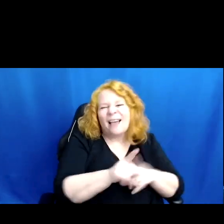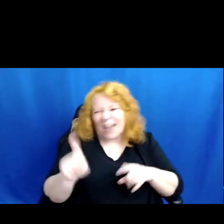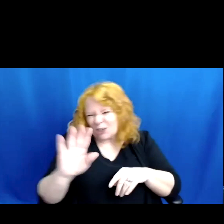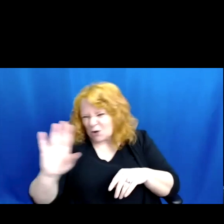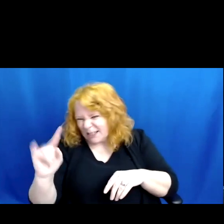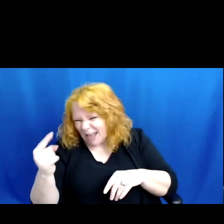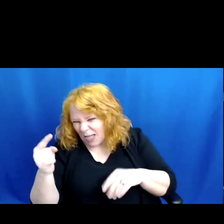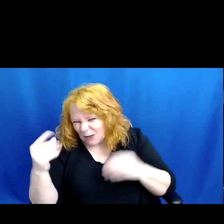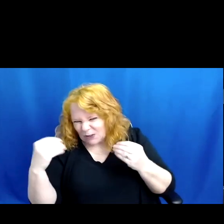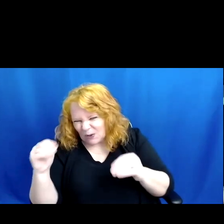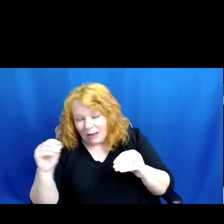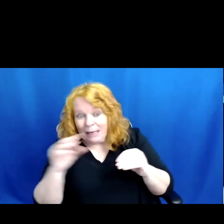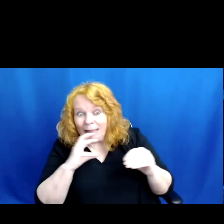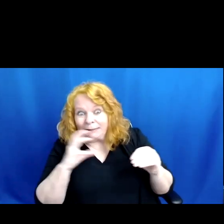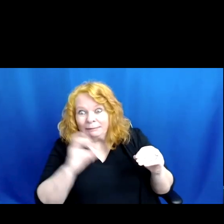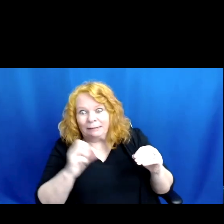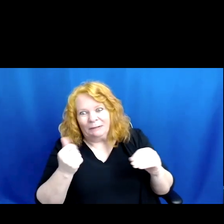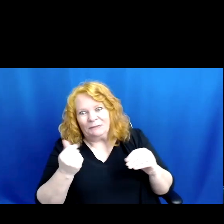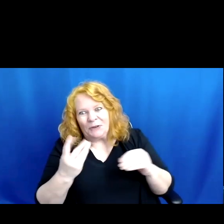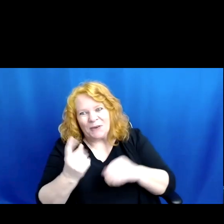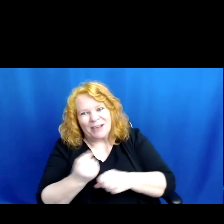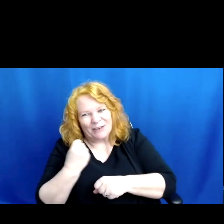ago. It's getting very worn out as you can see because I have used it so much.